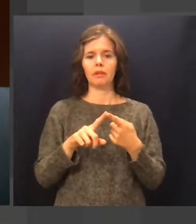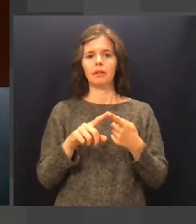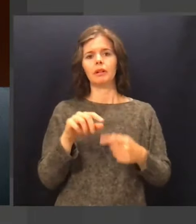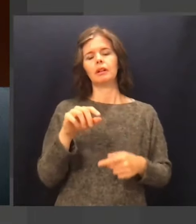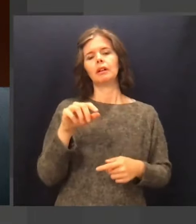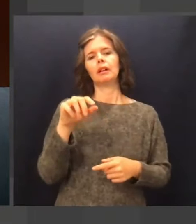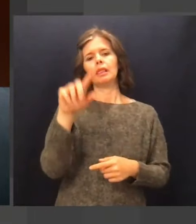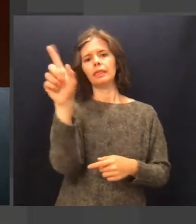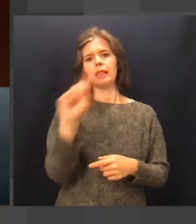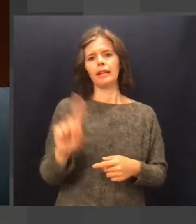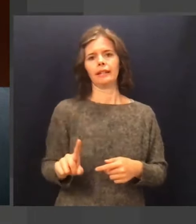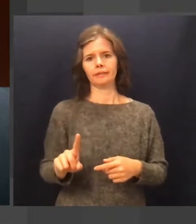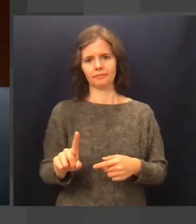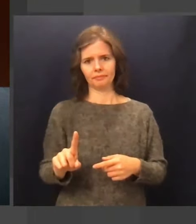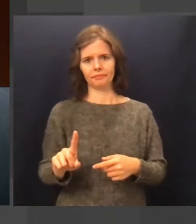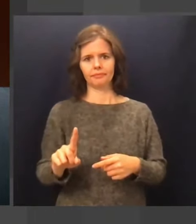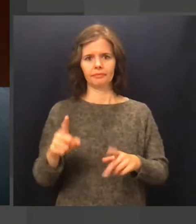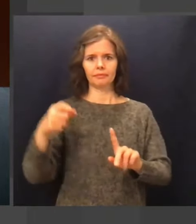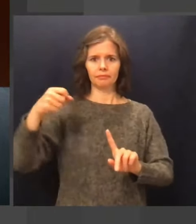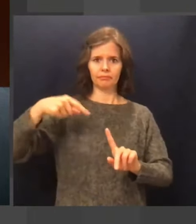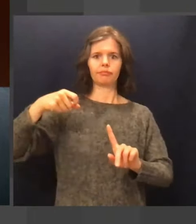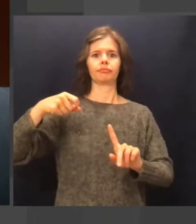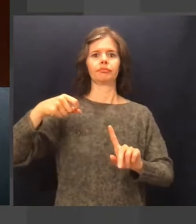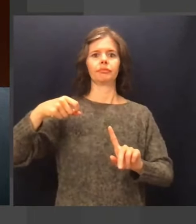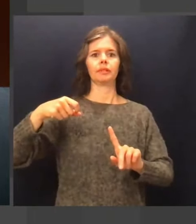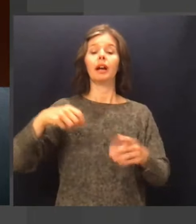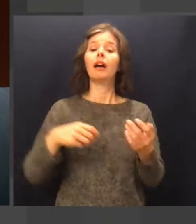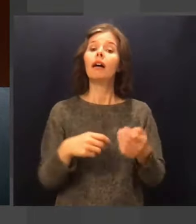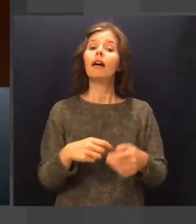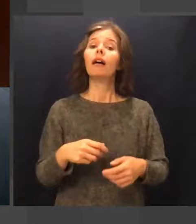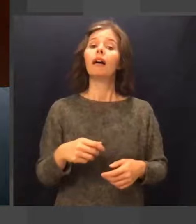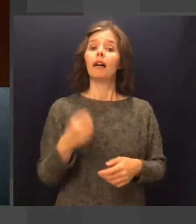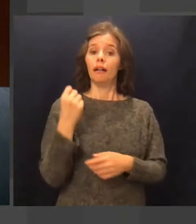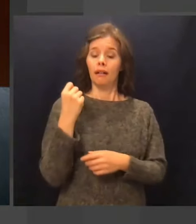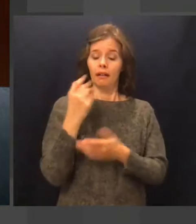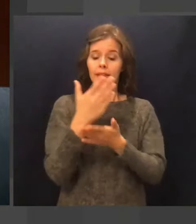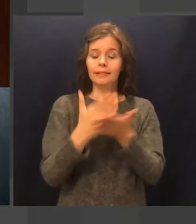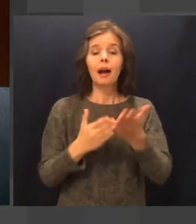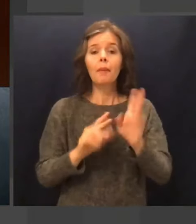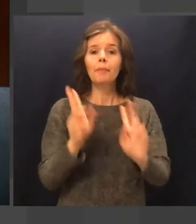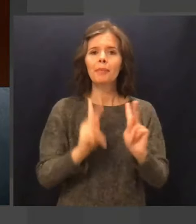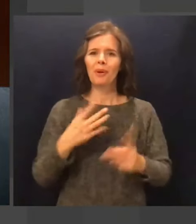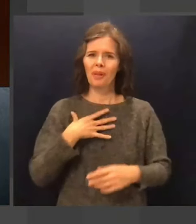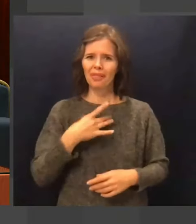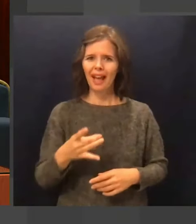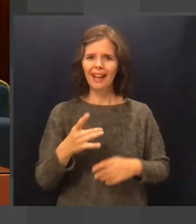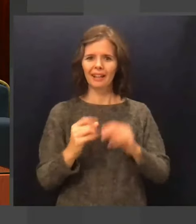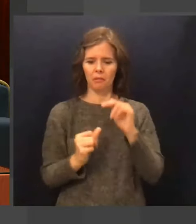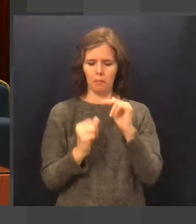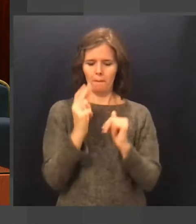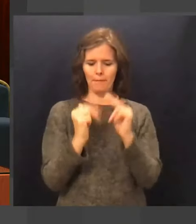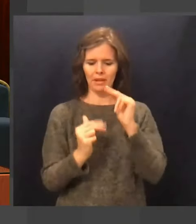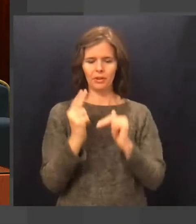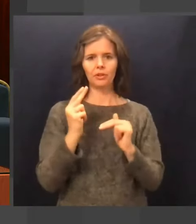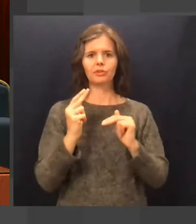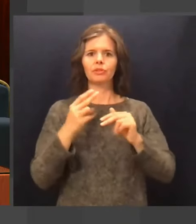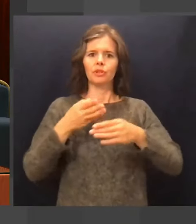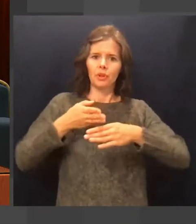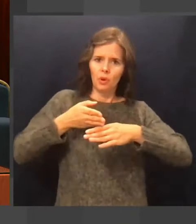EXAMPLE IS LIGHTNING STRIKING. NOW SOME PEOPLE LIKE TO BUILD